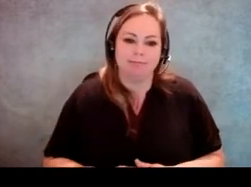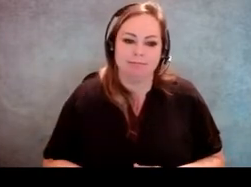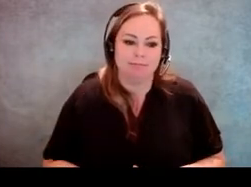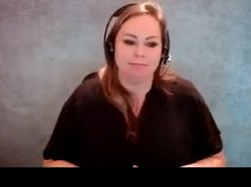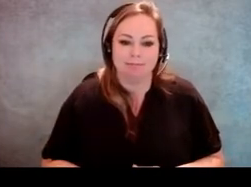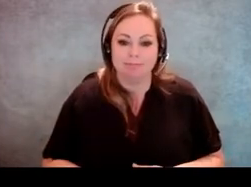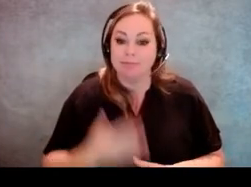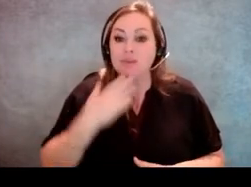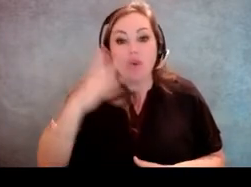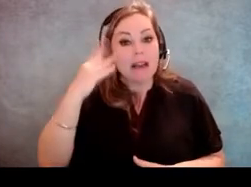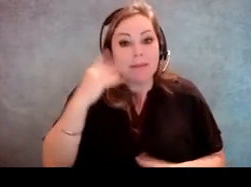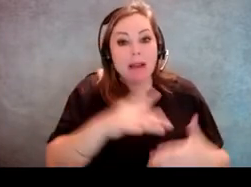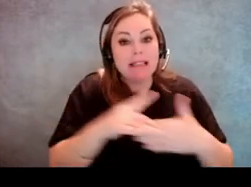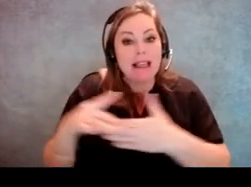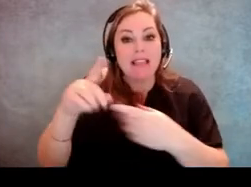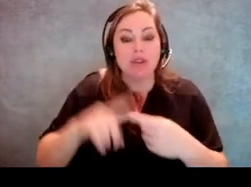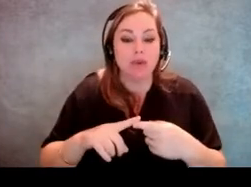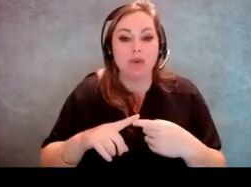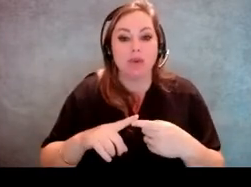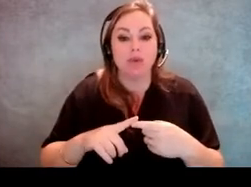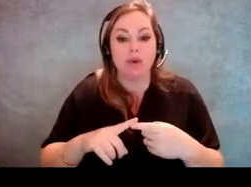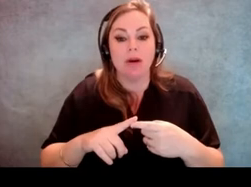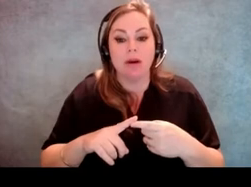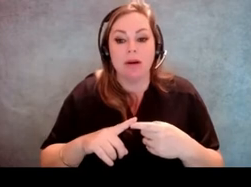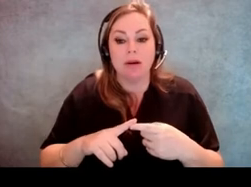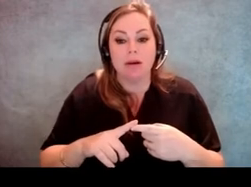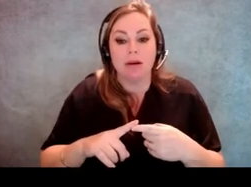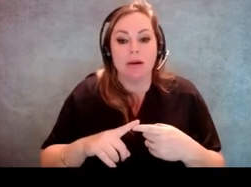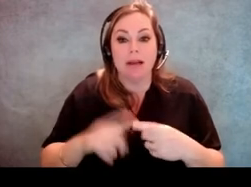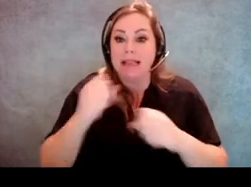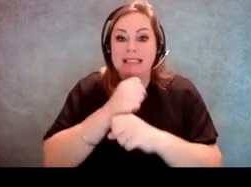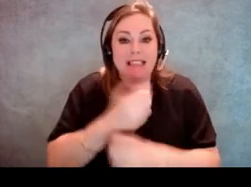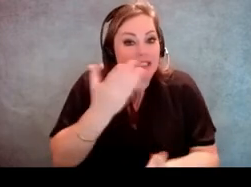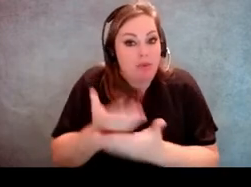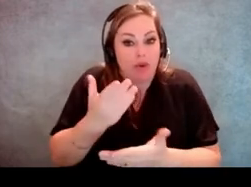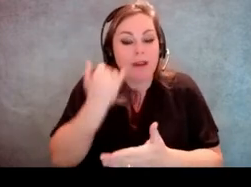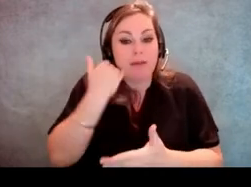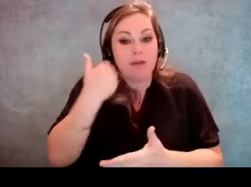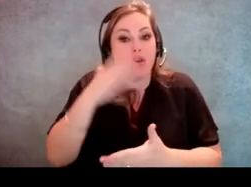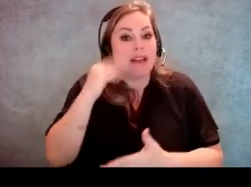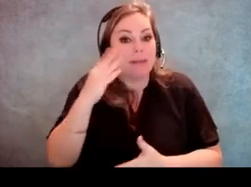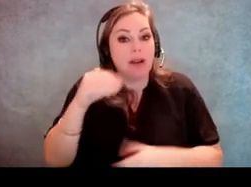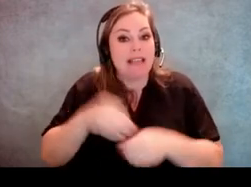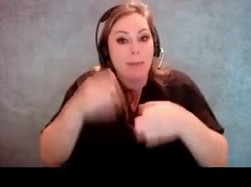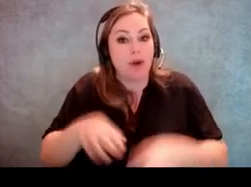[Molly Broadway] Good experiences lead to, you know, you could come in with the statistics saying if someone has a good experience voting in person,